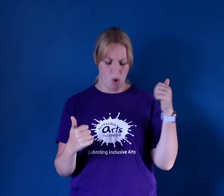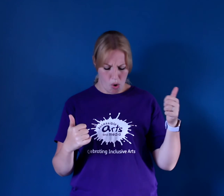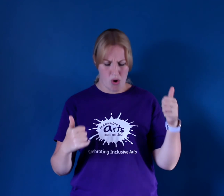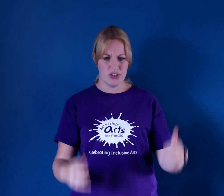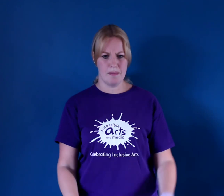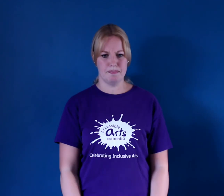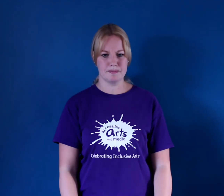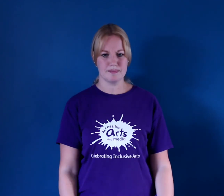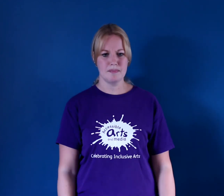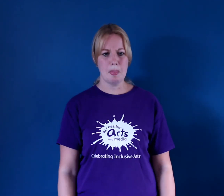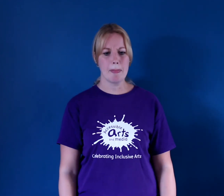Awesome!